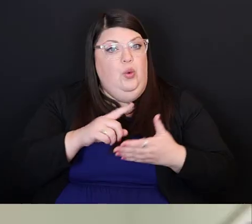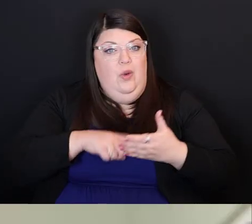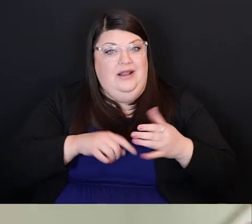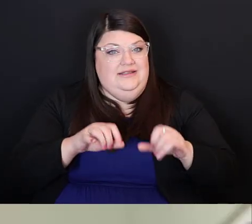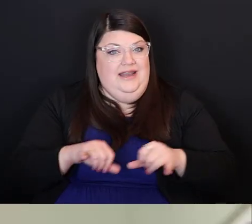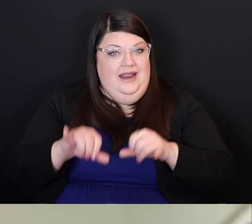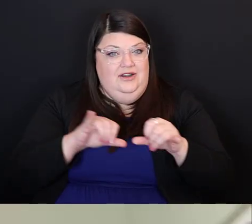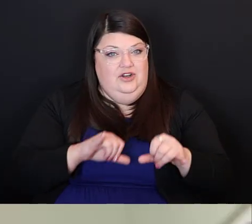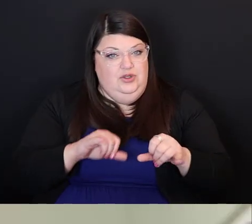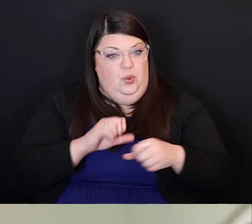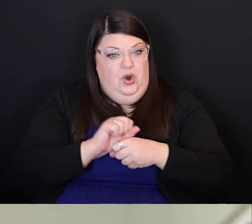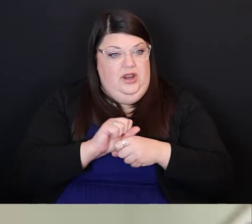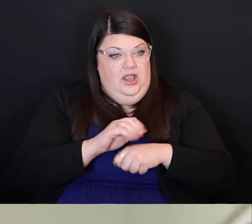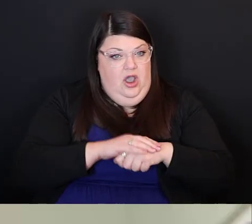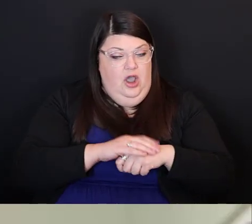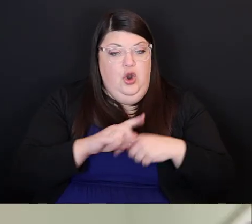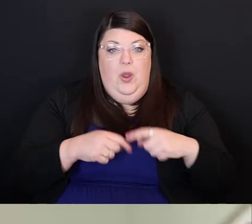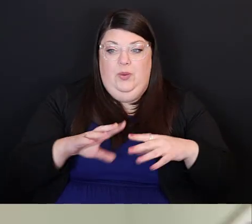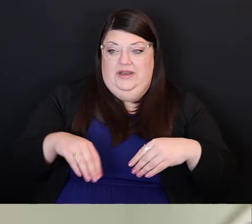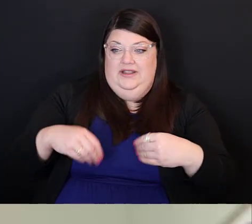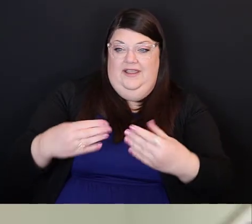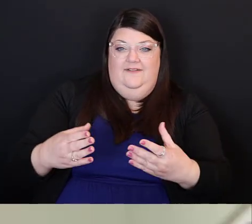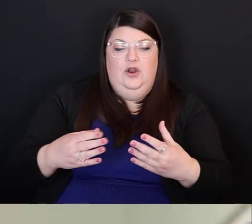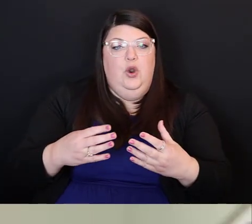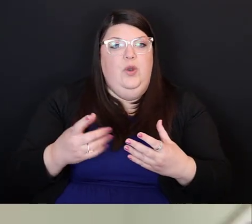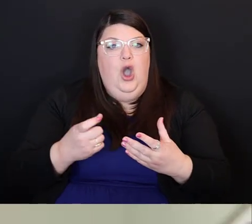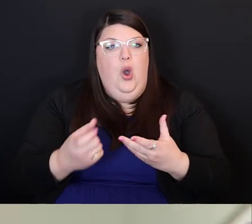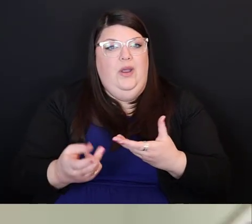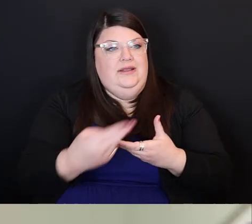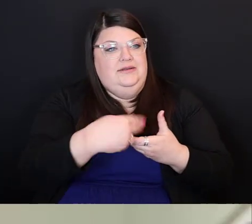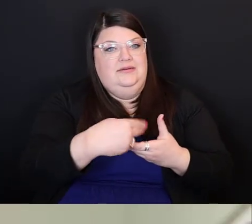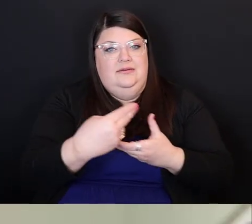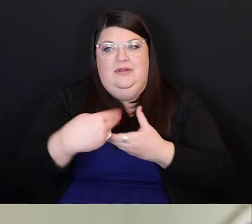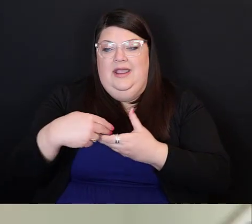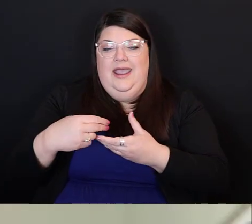we always bring in people with relevant lived experience to help develop them properly.